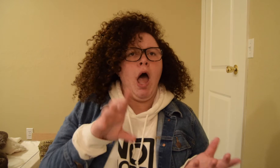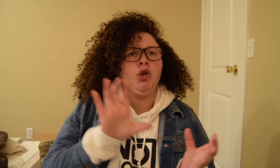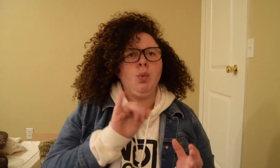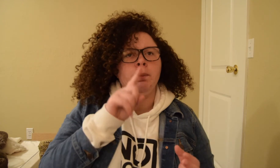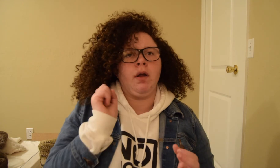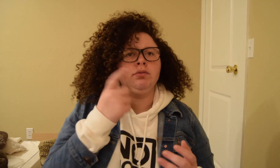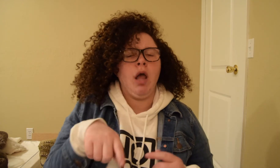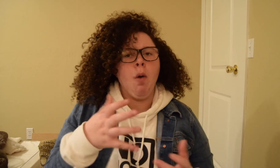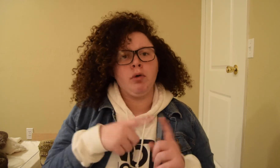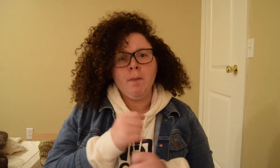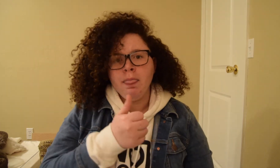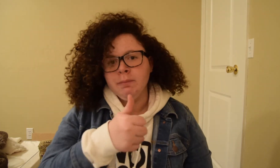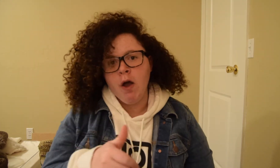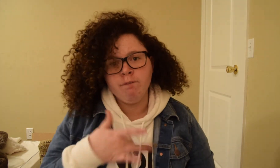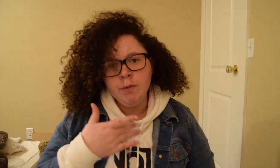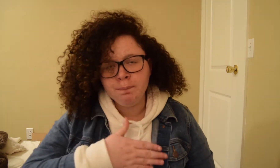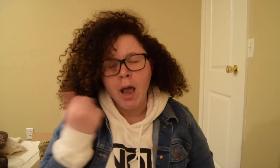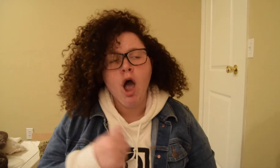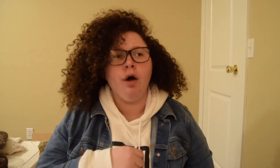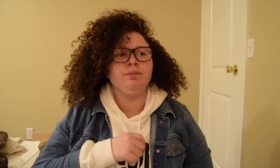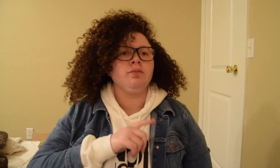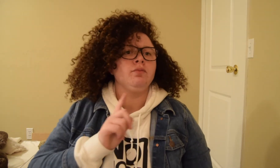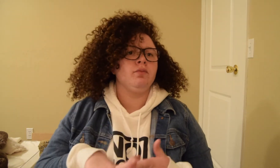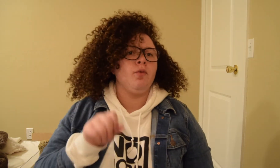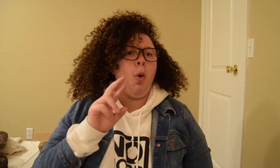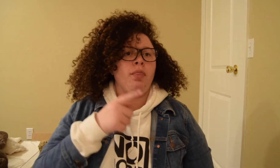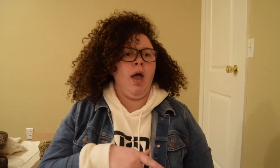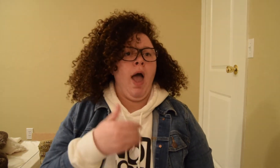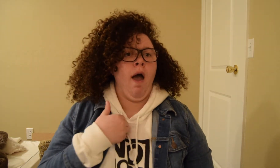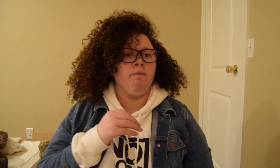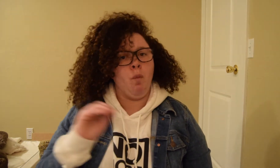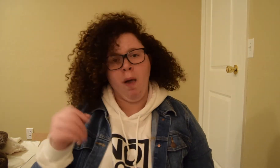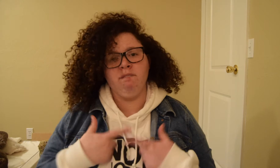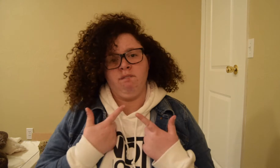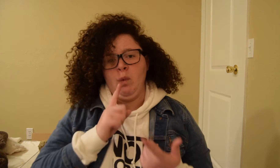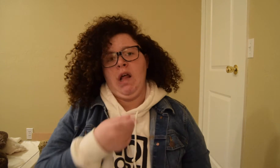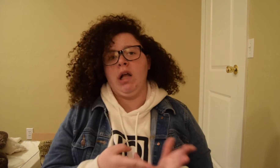They do it to make themselves feel better about it or they have no life